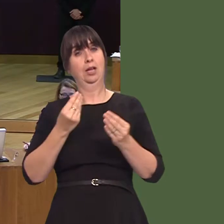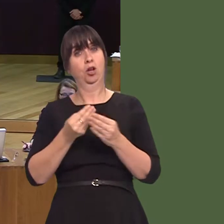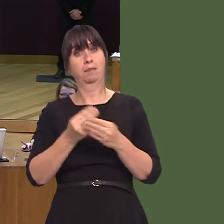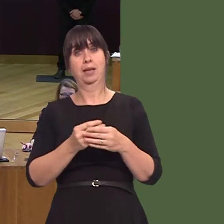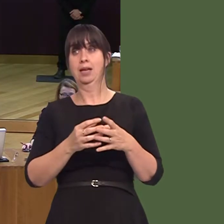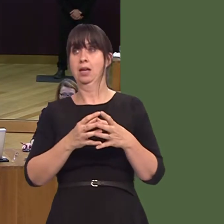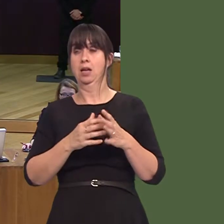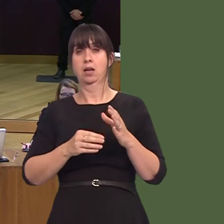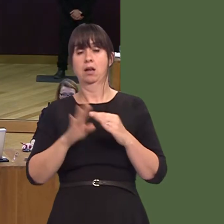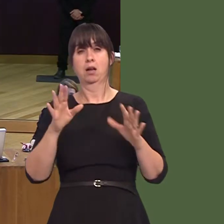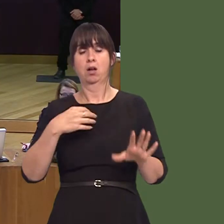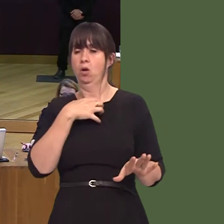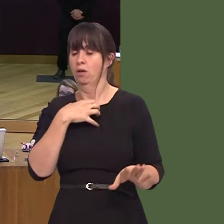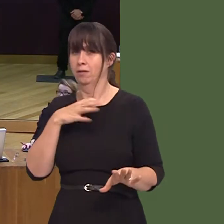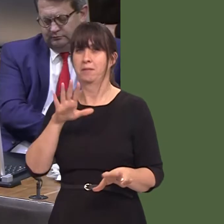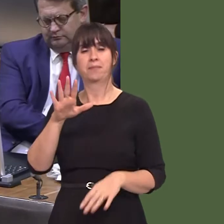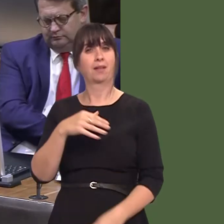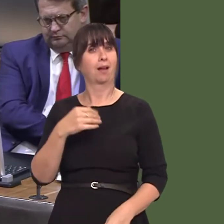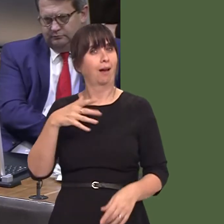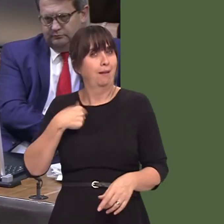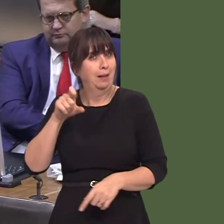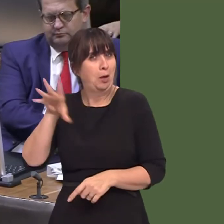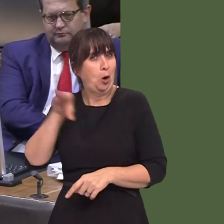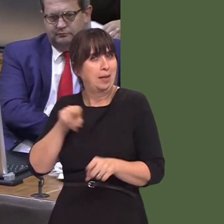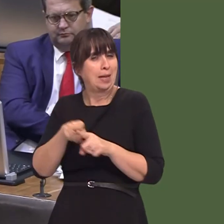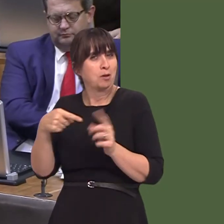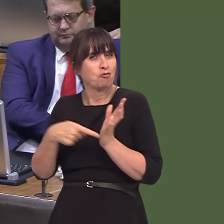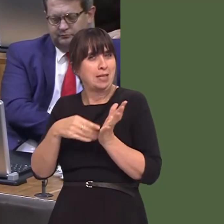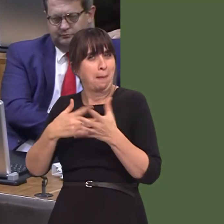I have a touch of the Theresa May lurgy this afternoon, I see.